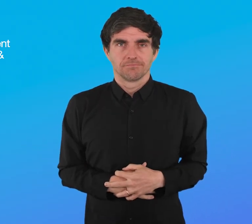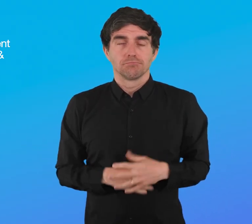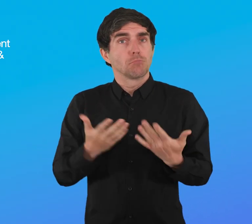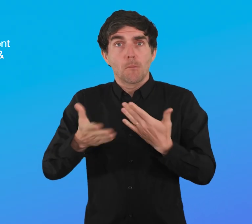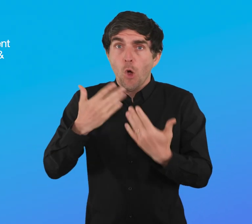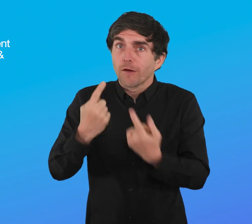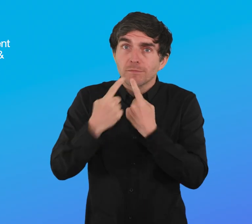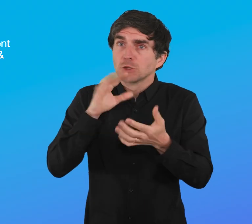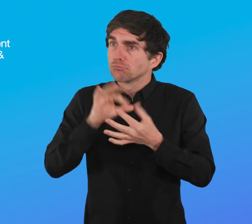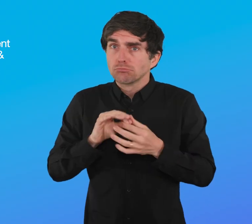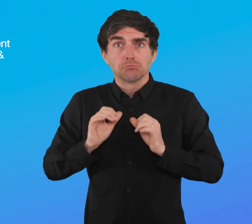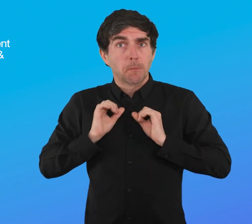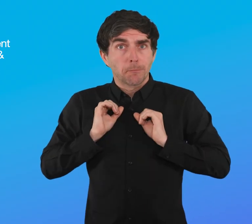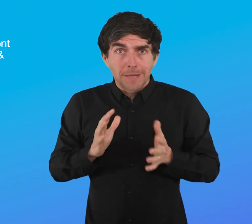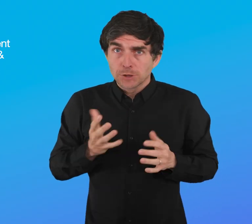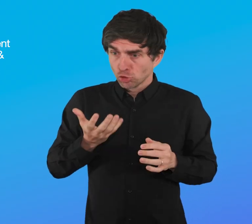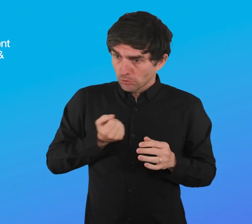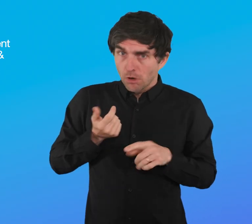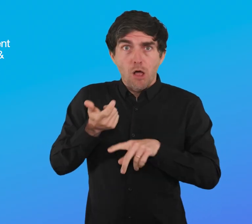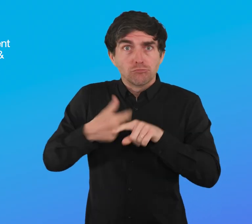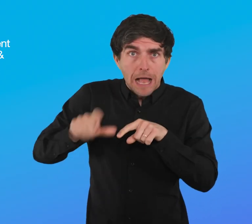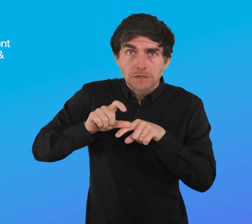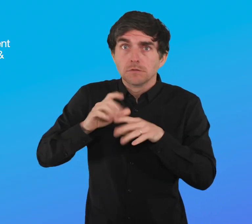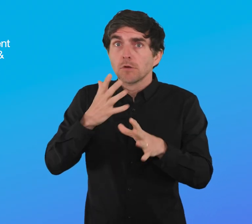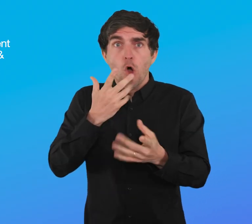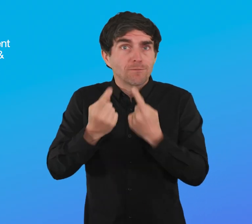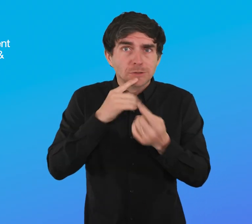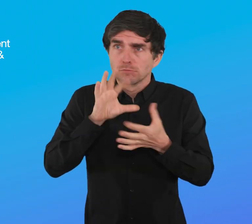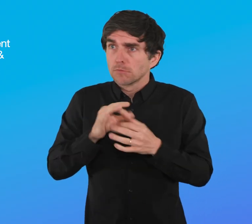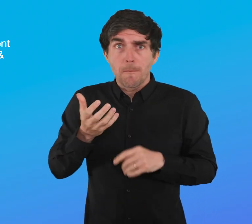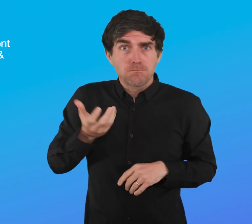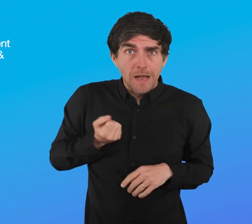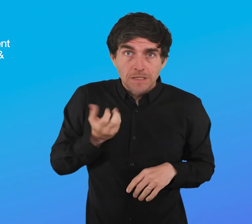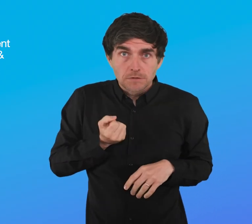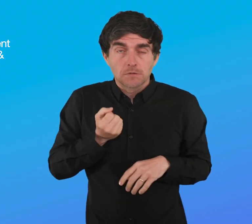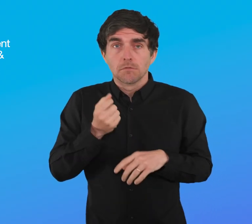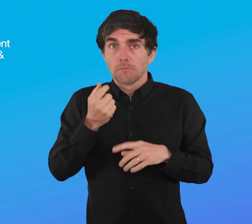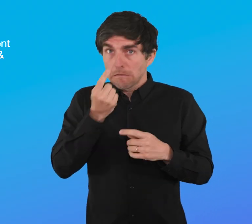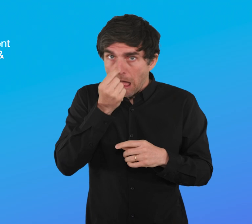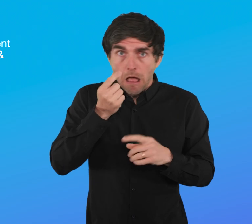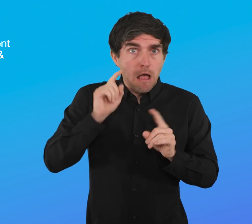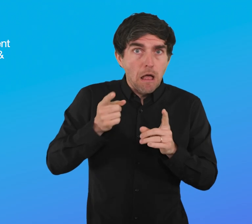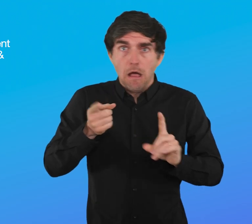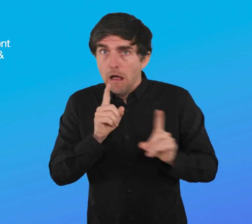For more information about Pension Credit, information about benefits you may be able to get